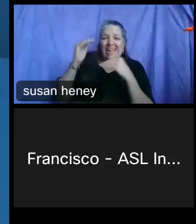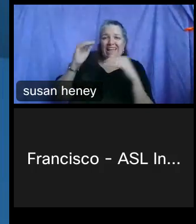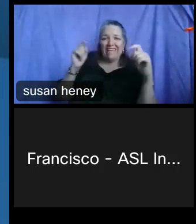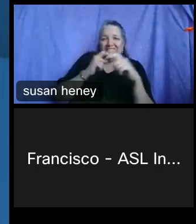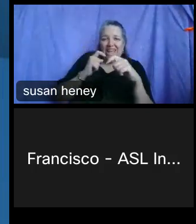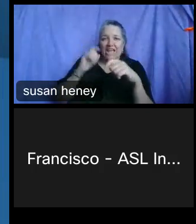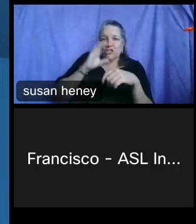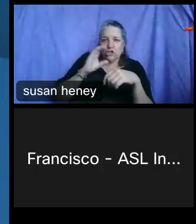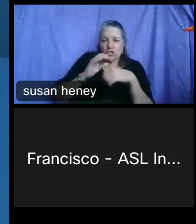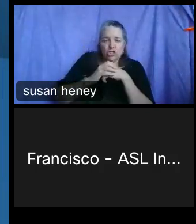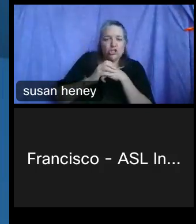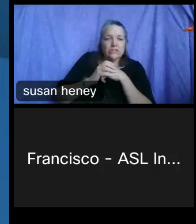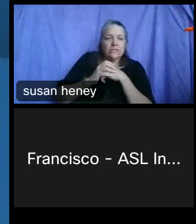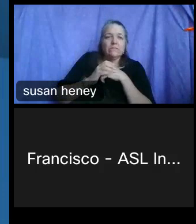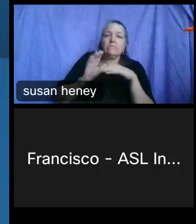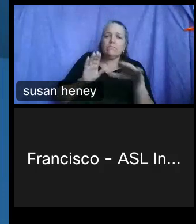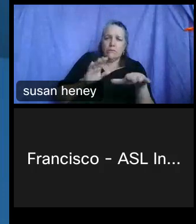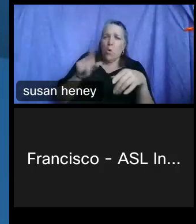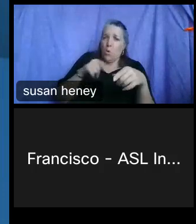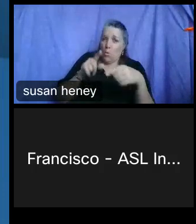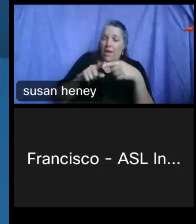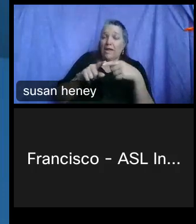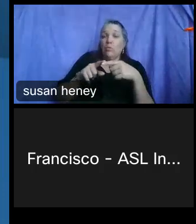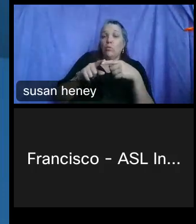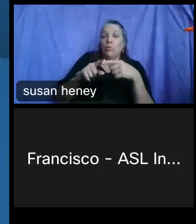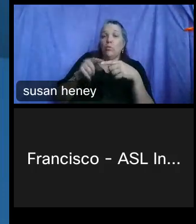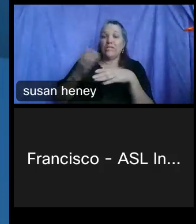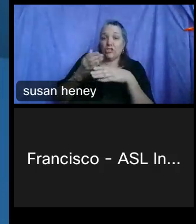rest assured that when the presentation is posted, which it is already actually,